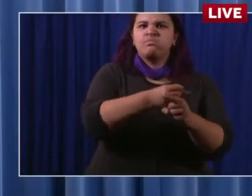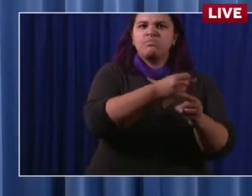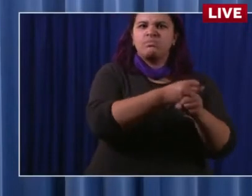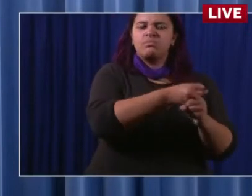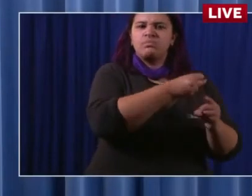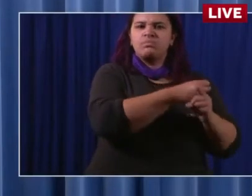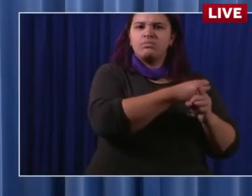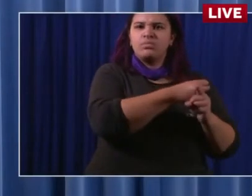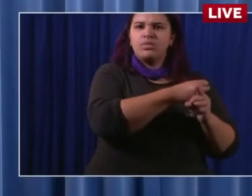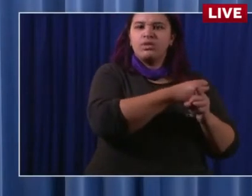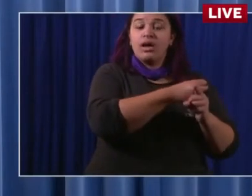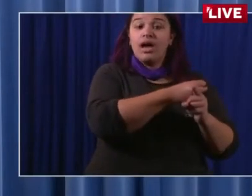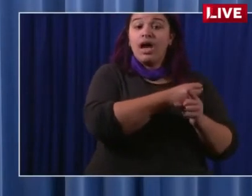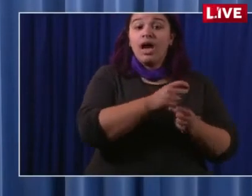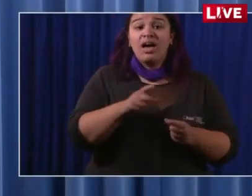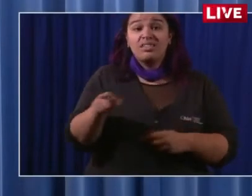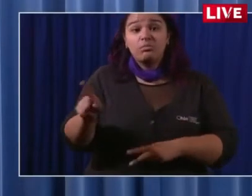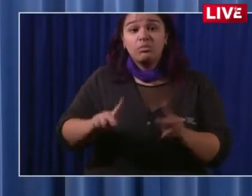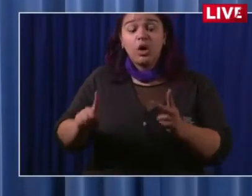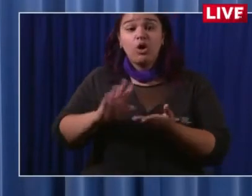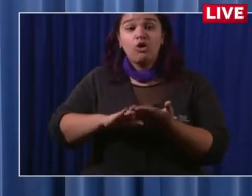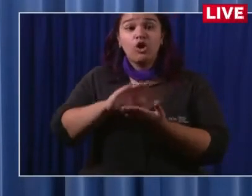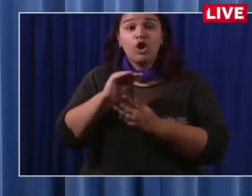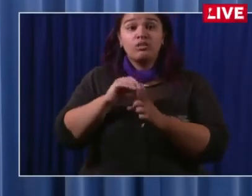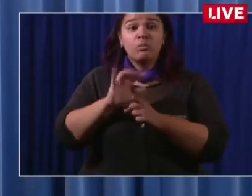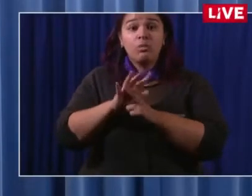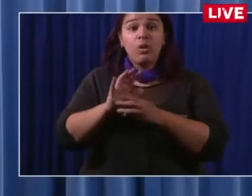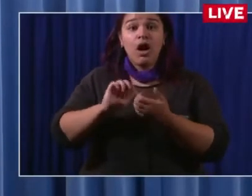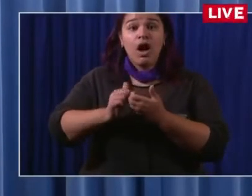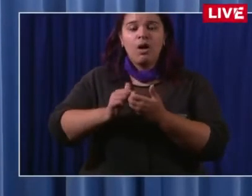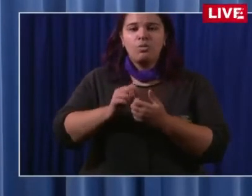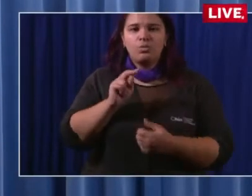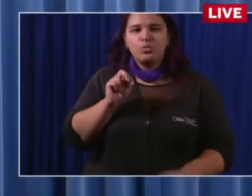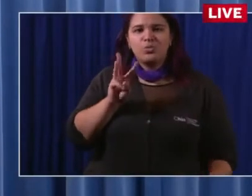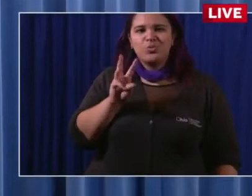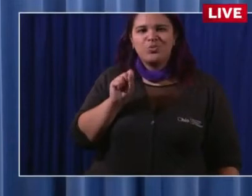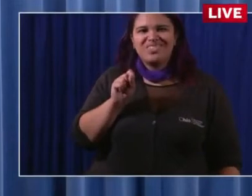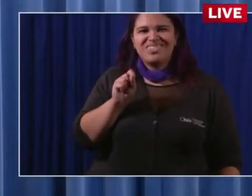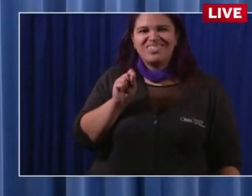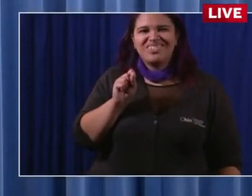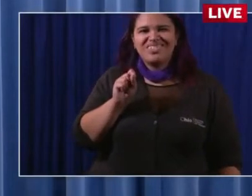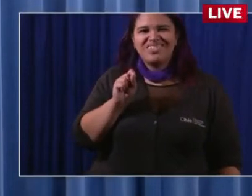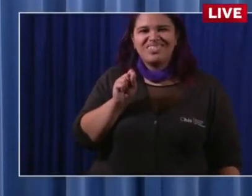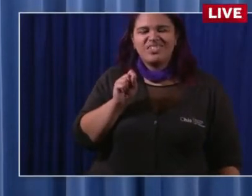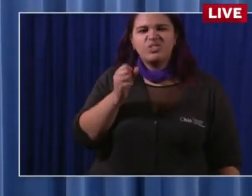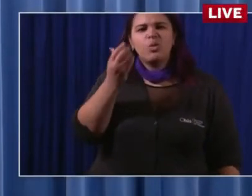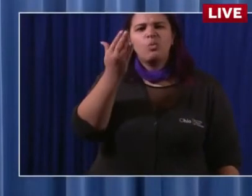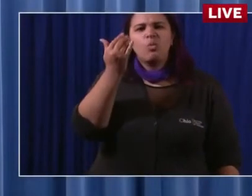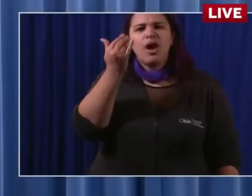YET, IT SEEMS THERE IS NOT MUCH TRANSPARENCY. MANY STAFFERS ARE FINDING OUT THEY HAVE BEEN EXPOSED FROM NEWS OUTLETS.